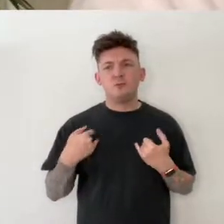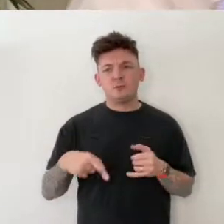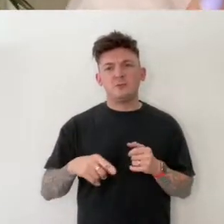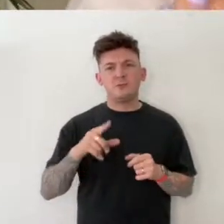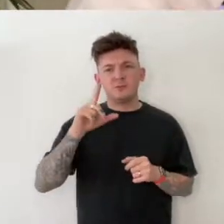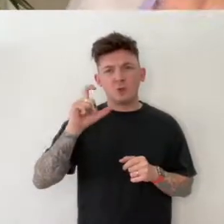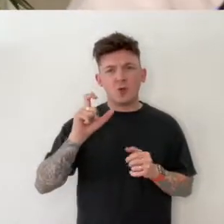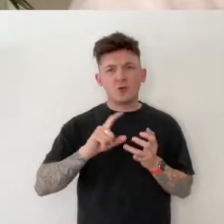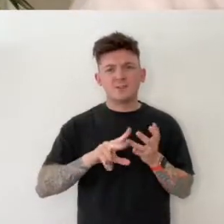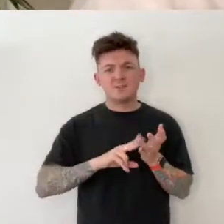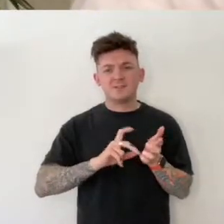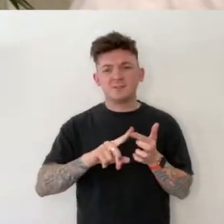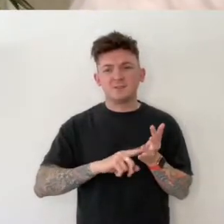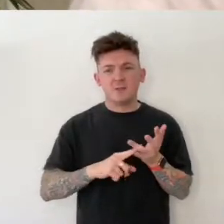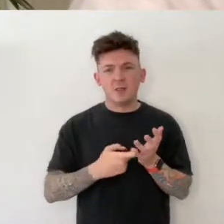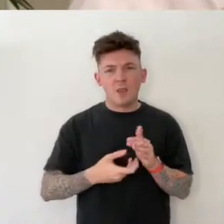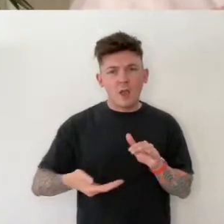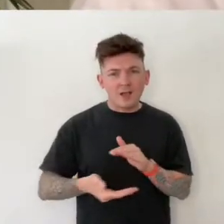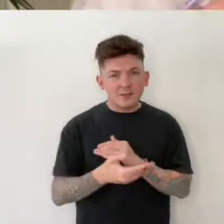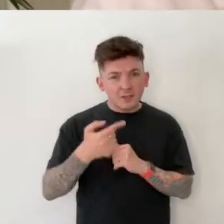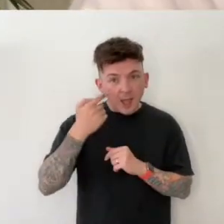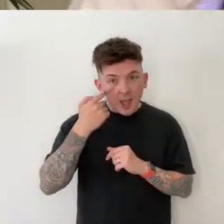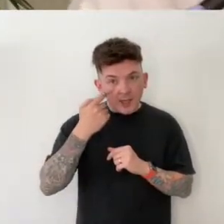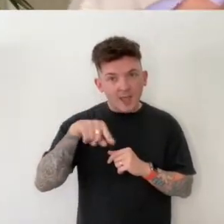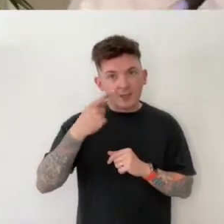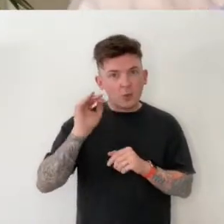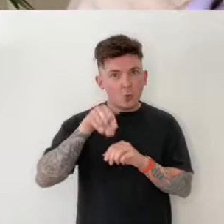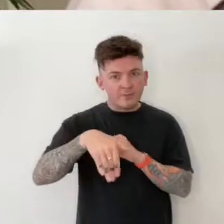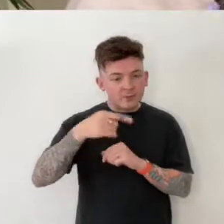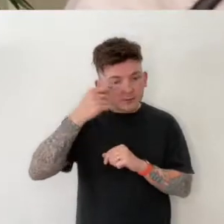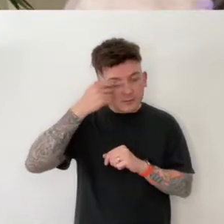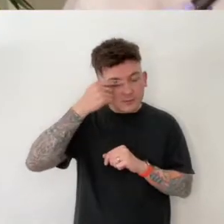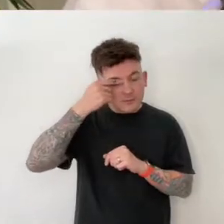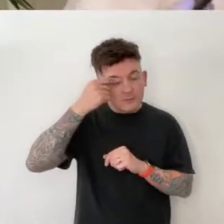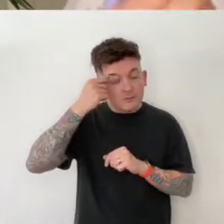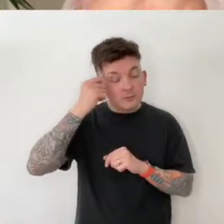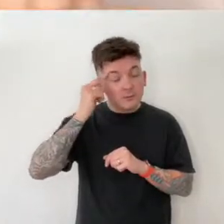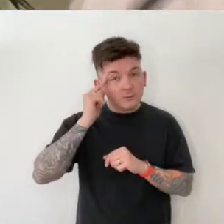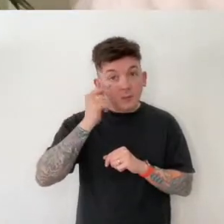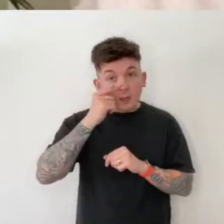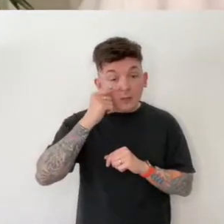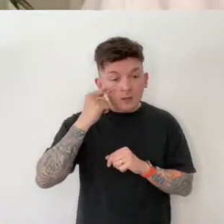under the eye and over the eye because it's sort of like already defined my brows a little